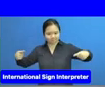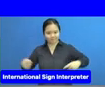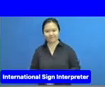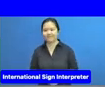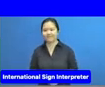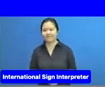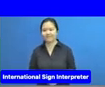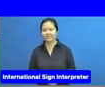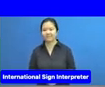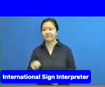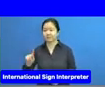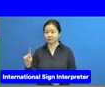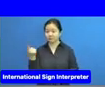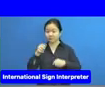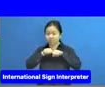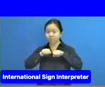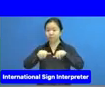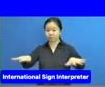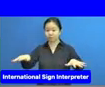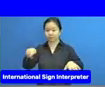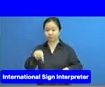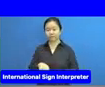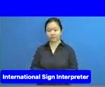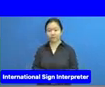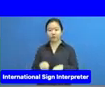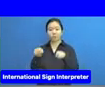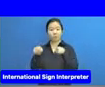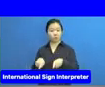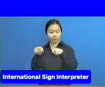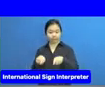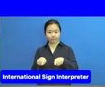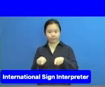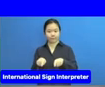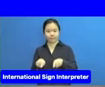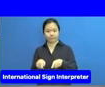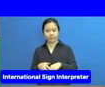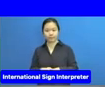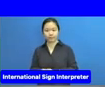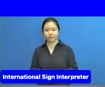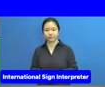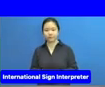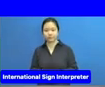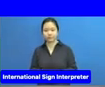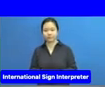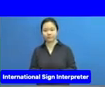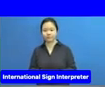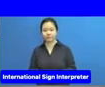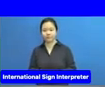You might have already seen and from today onwards it is also possible to create your own profile and participate in the matchmaking.